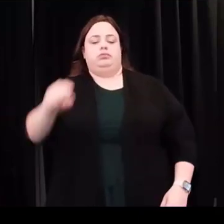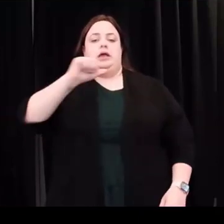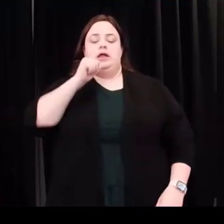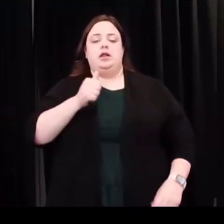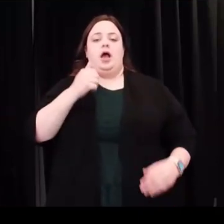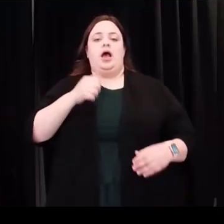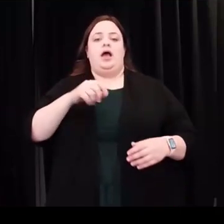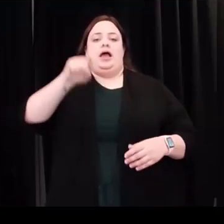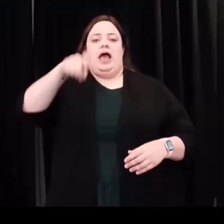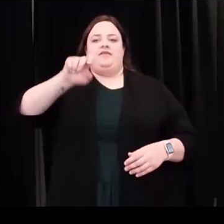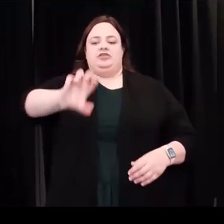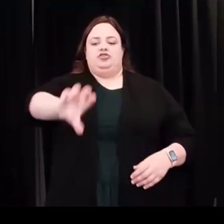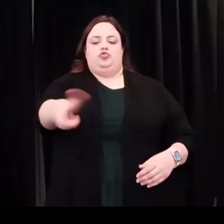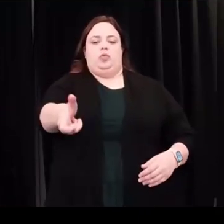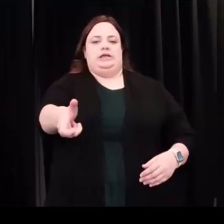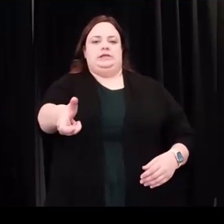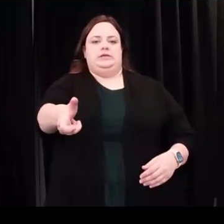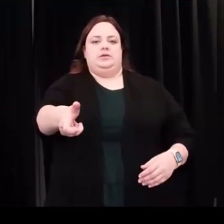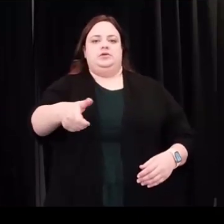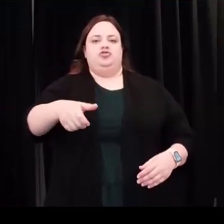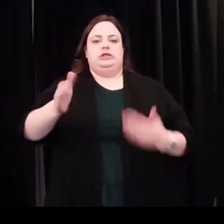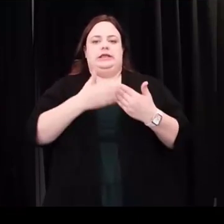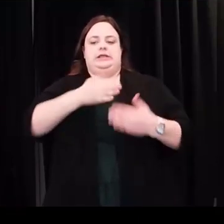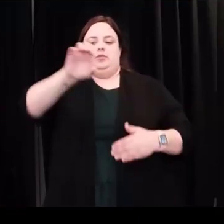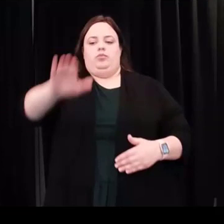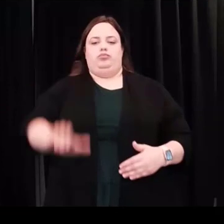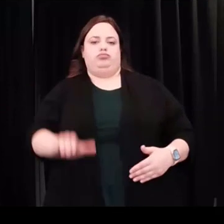Ah, yes.